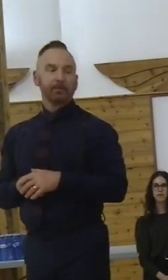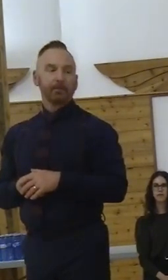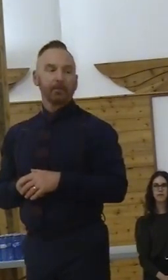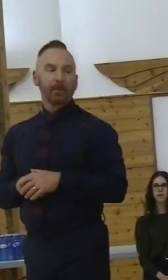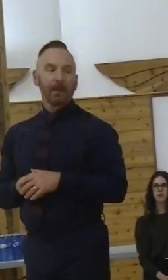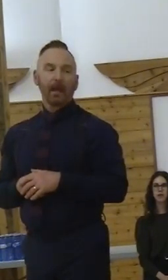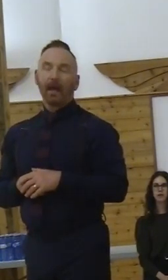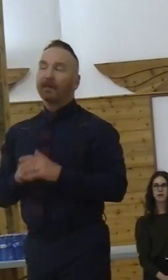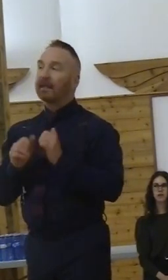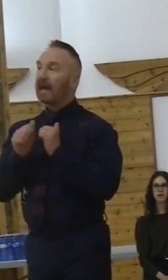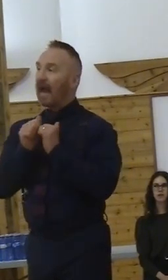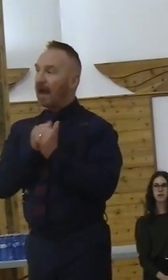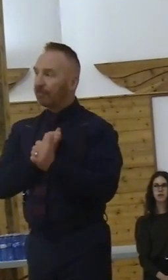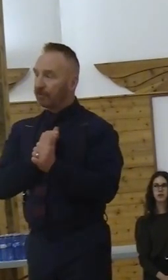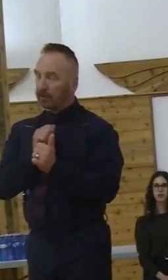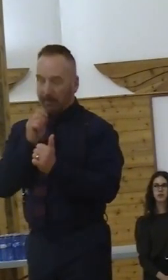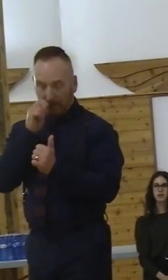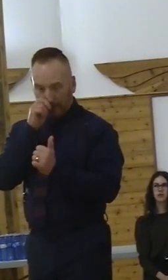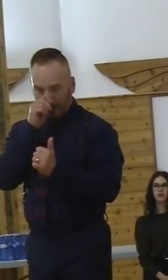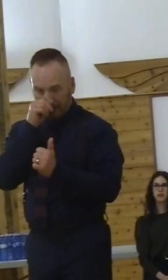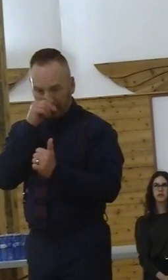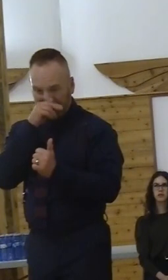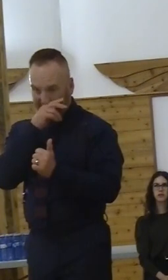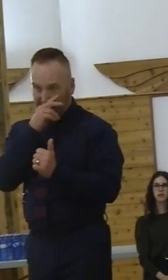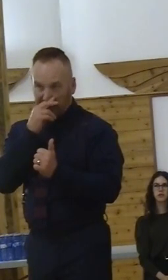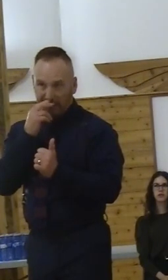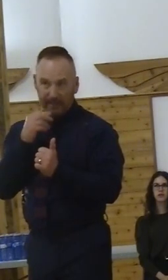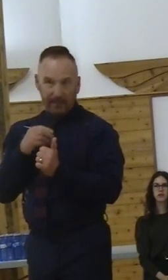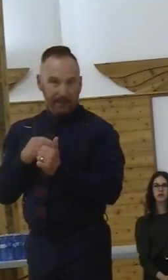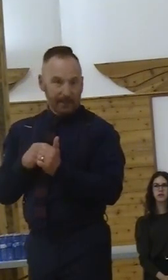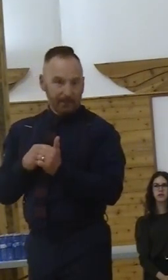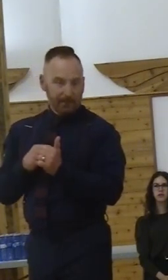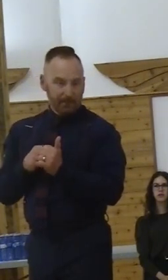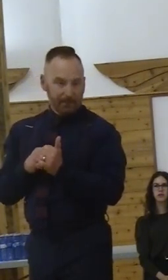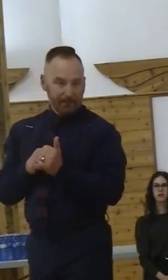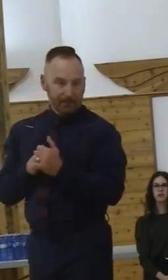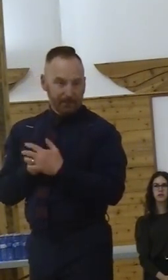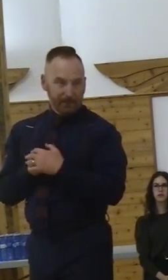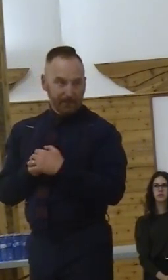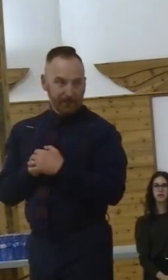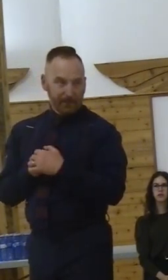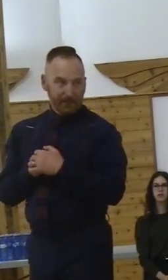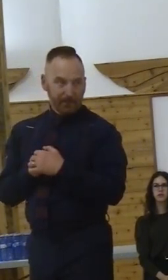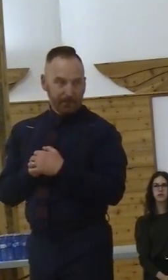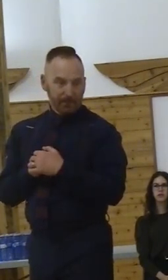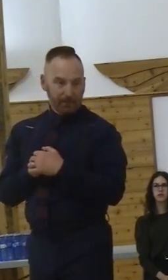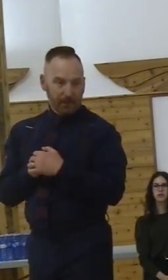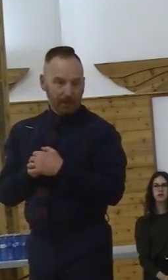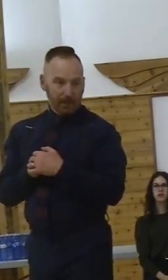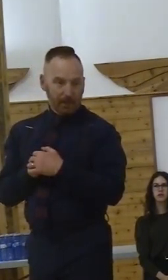I am a truth-burdened co-pump, and I'm proud to say it.